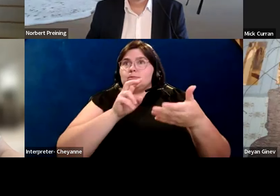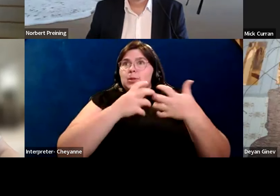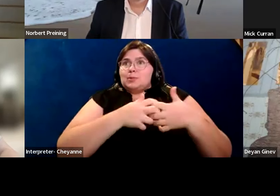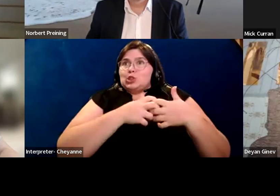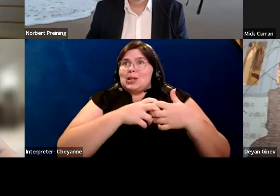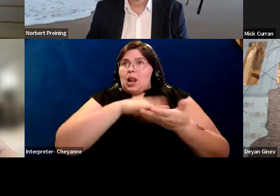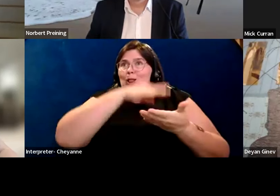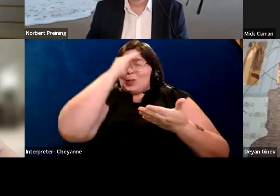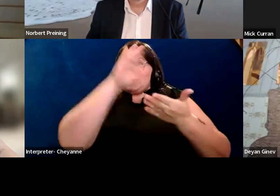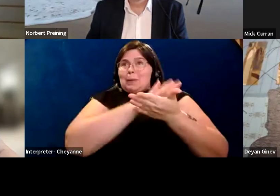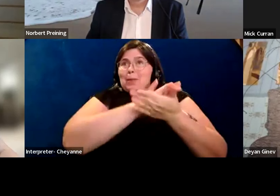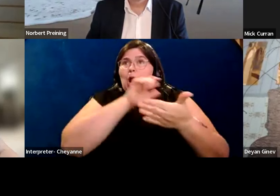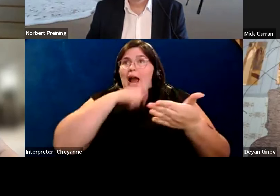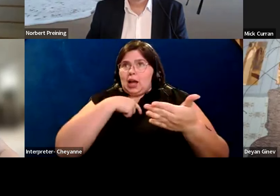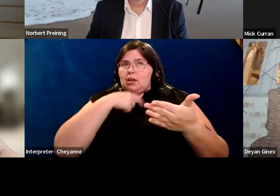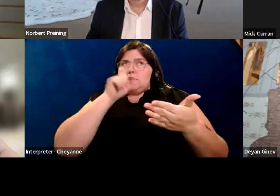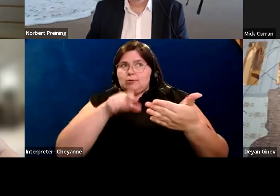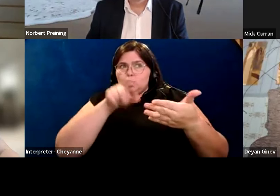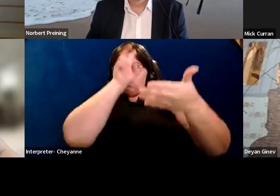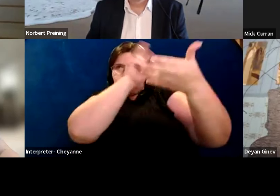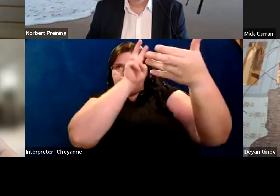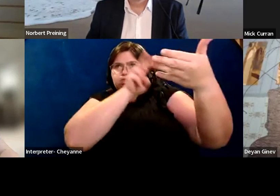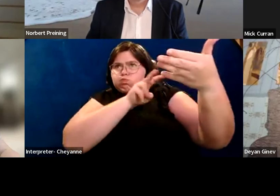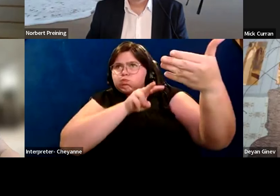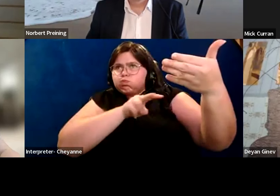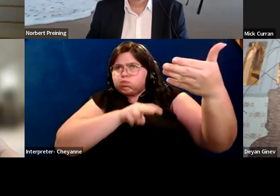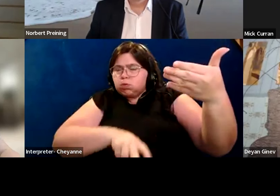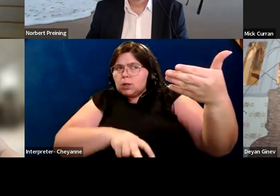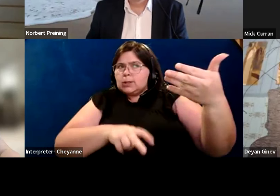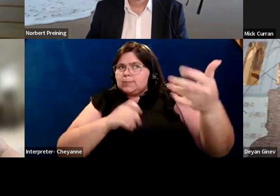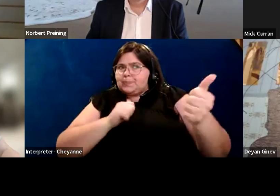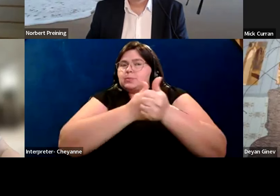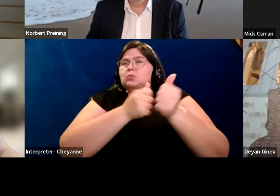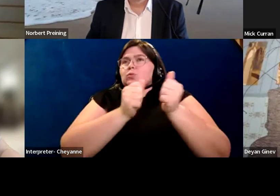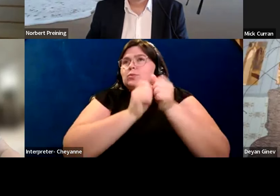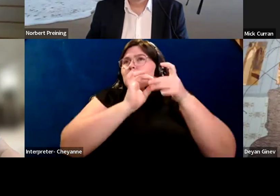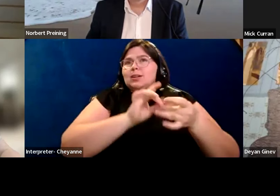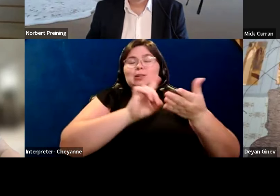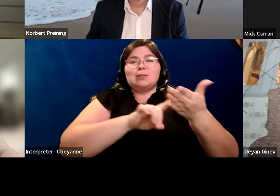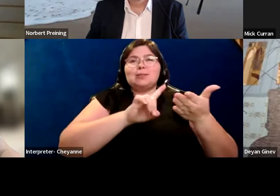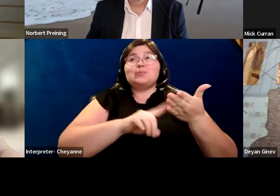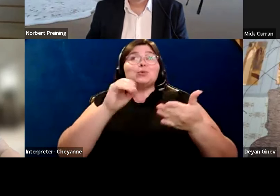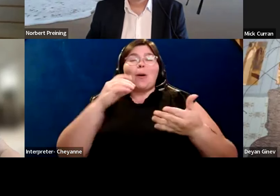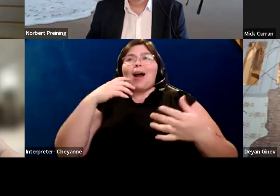just to stay up to date on current research. So that's why, I guess, I feel the pain